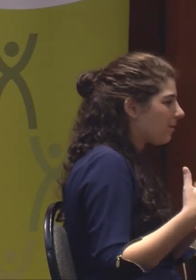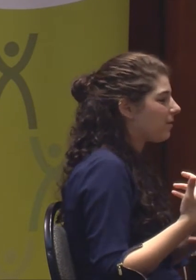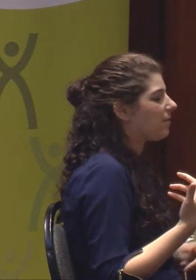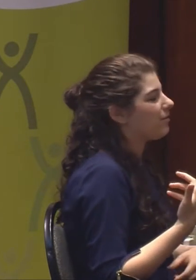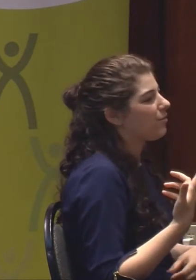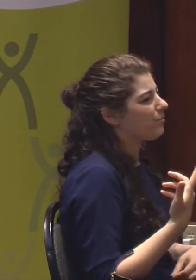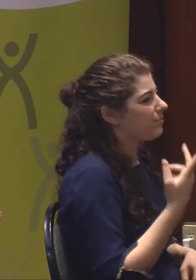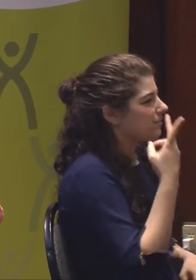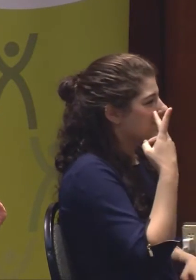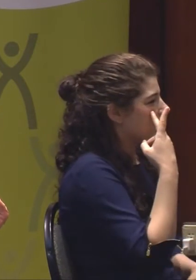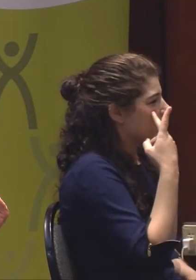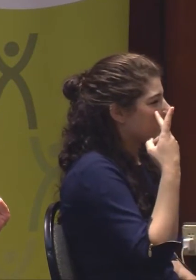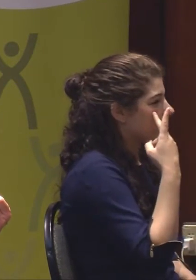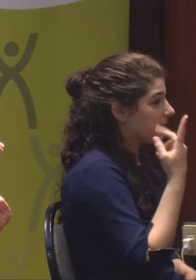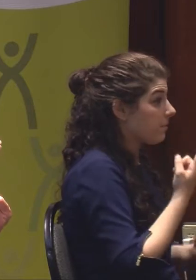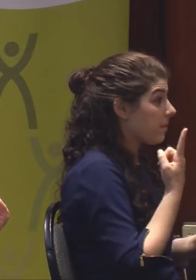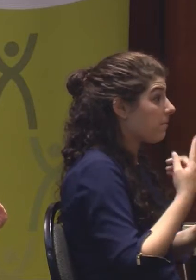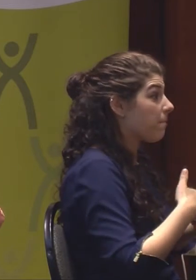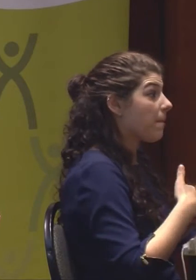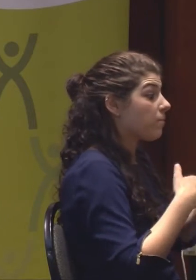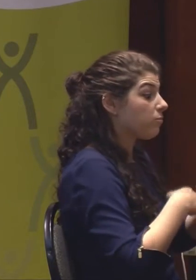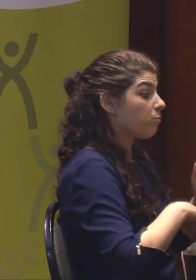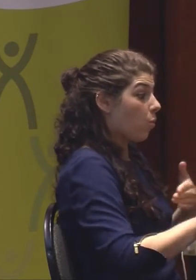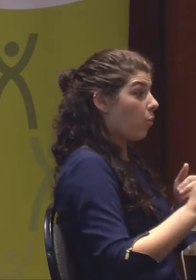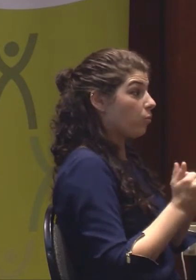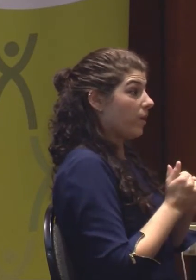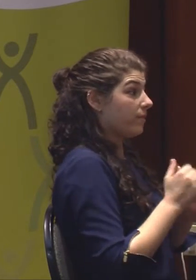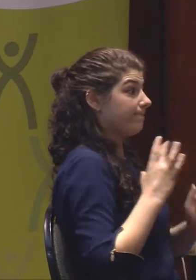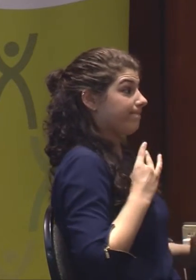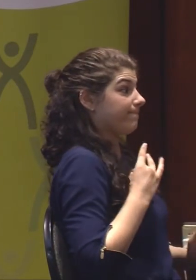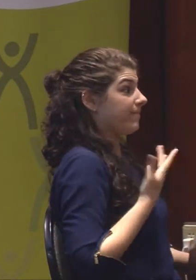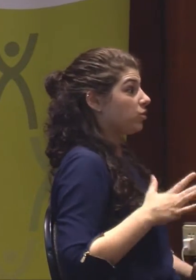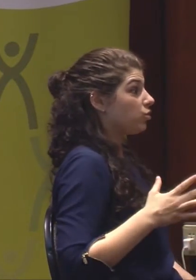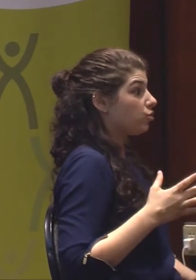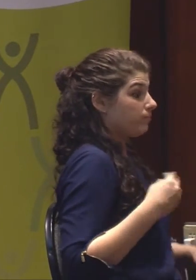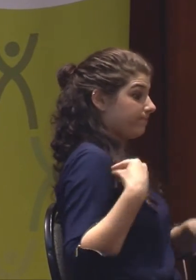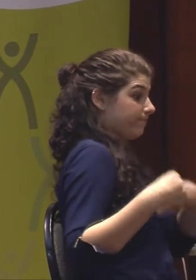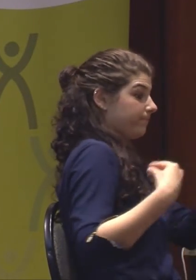Find out if it was something that the baby was born with, if was congenital, or if it was something that was acquired because